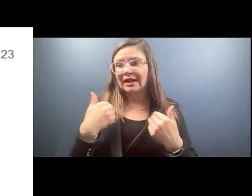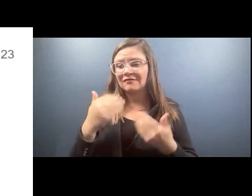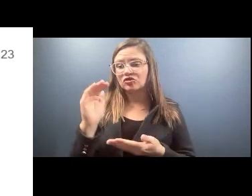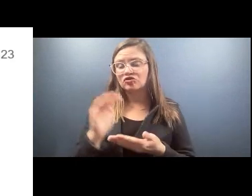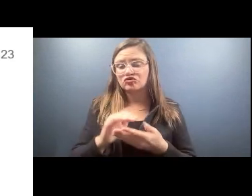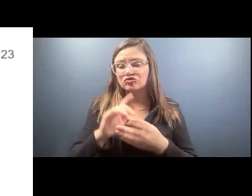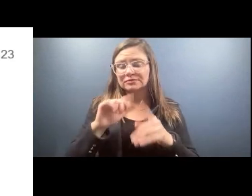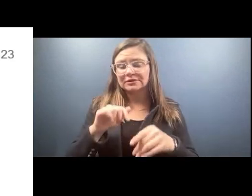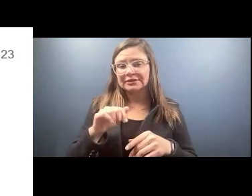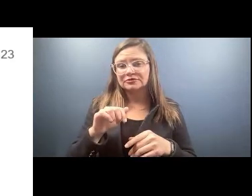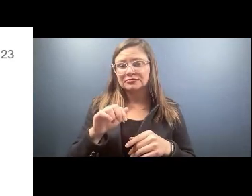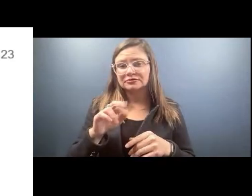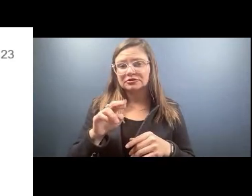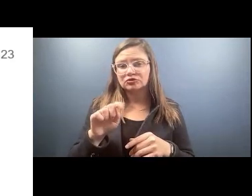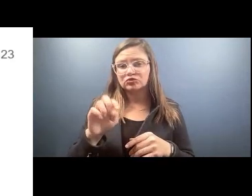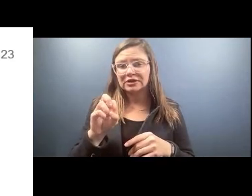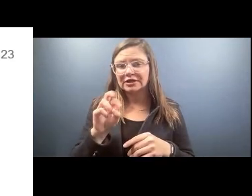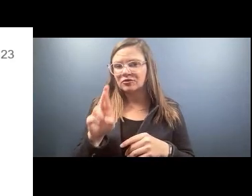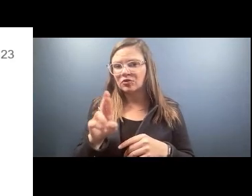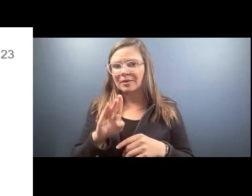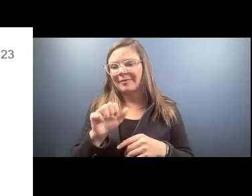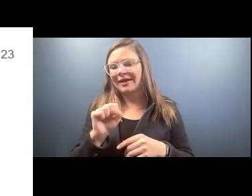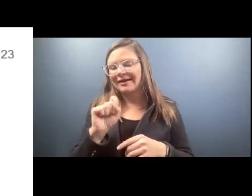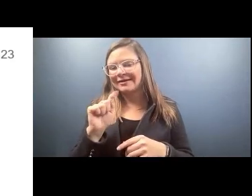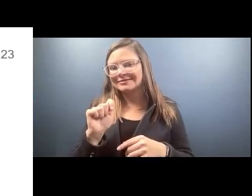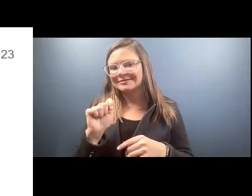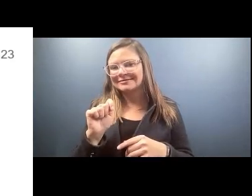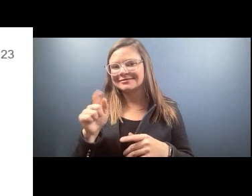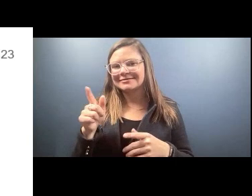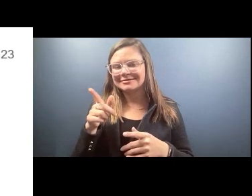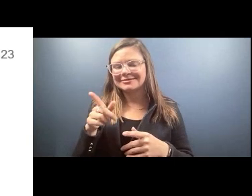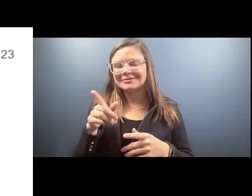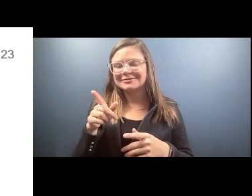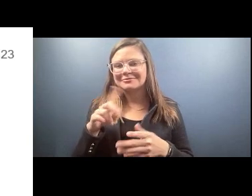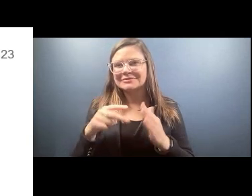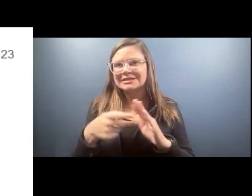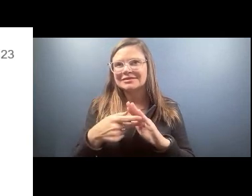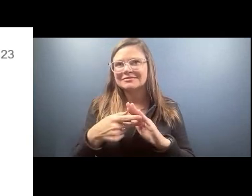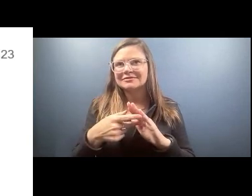non representative samples. Things to keep in mind as you're pursuing this option.